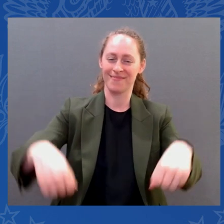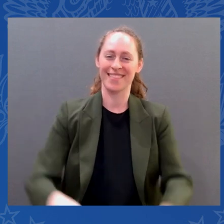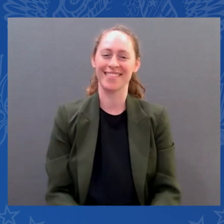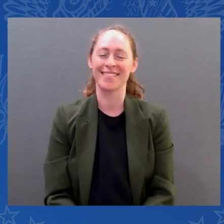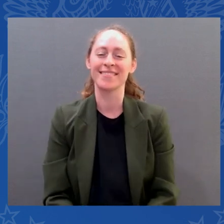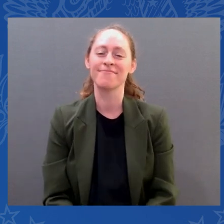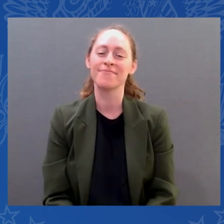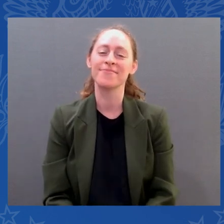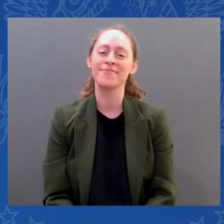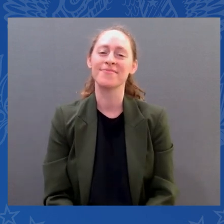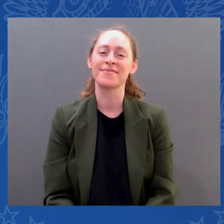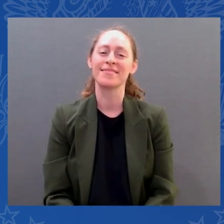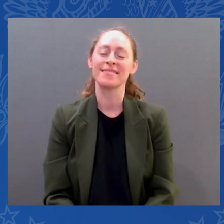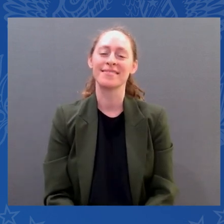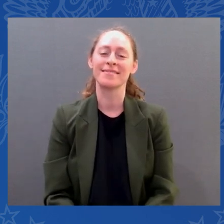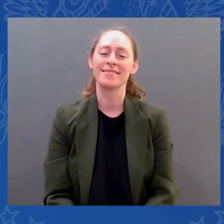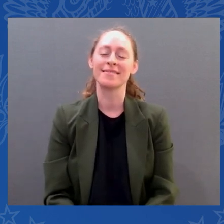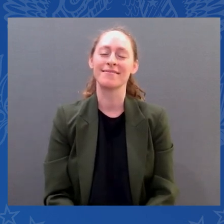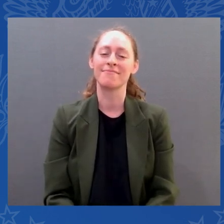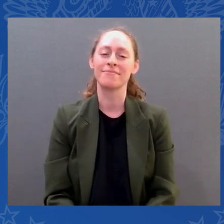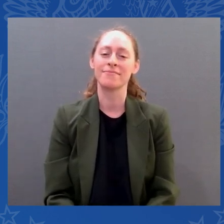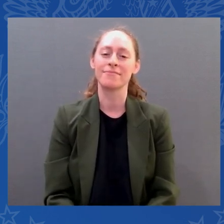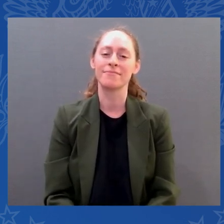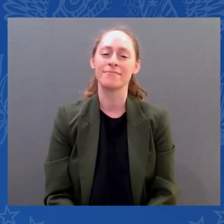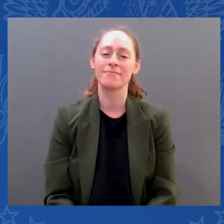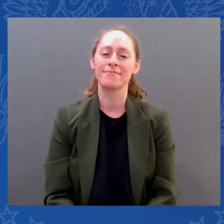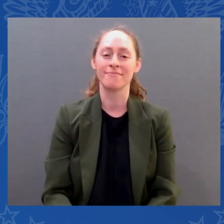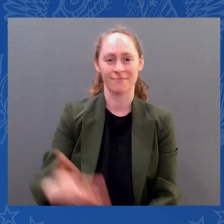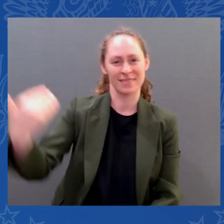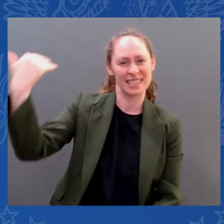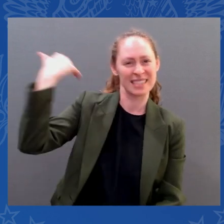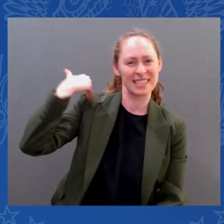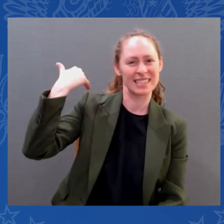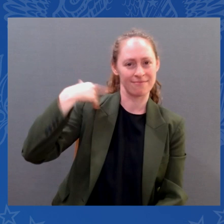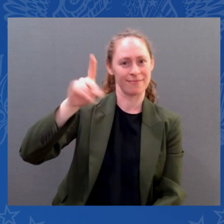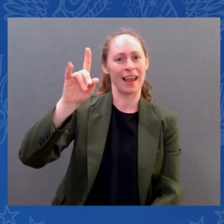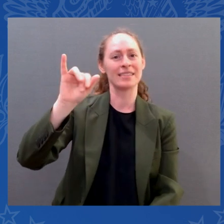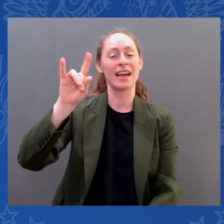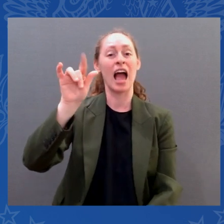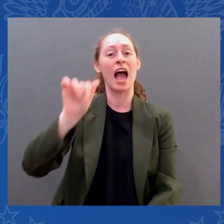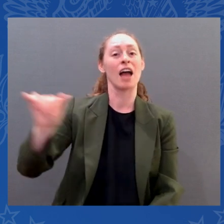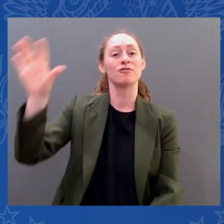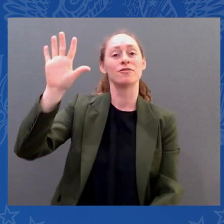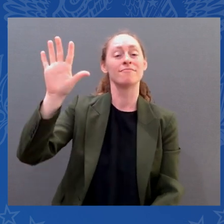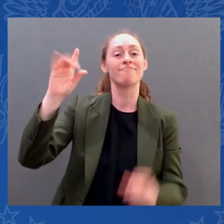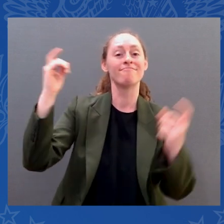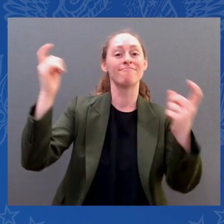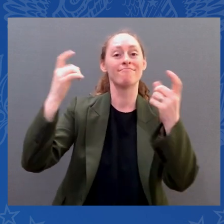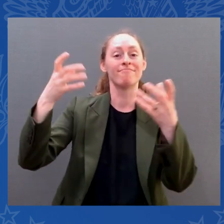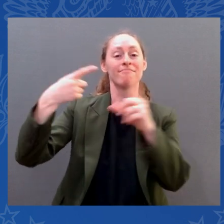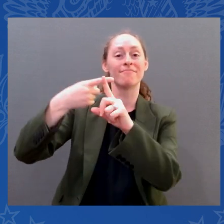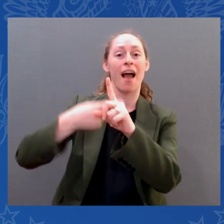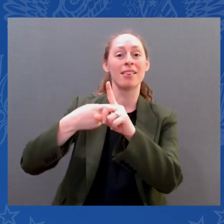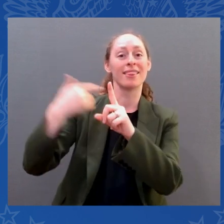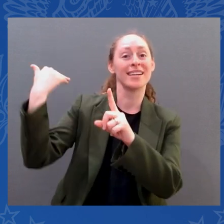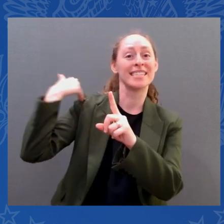we had, there's no single Asian American, Native Hawaiian, or Pacific Islander identity. The diversity of the cultures is significant.